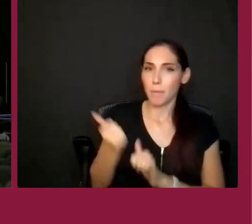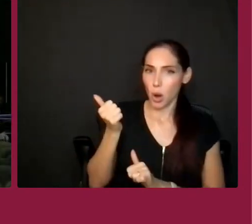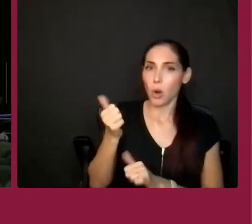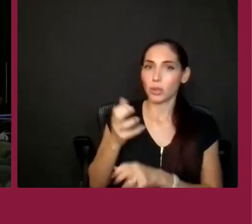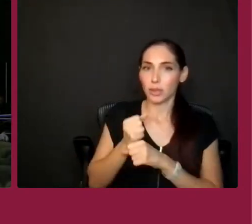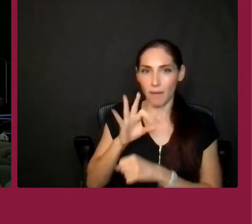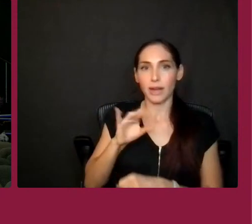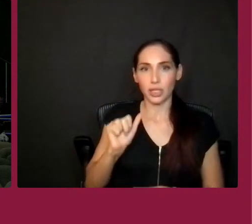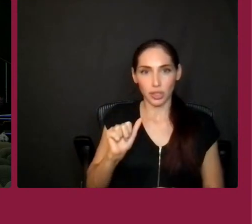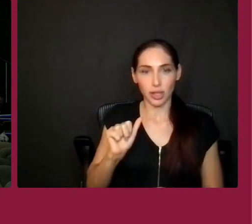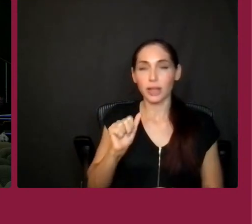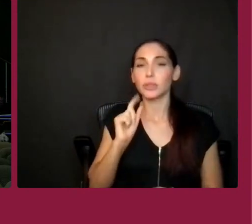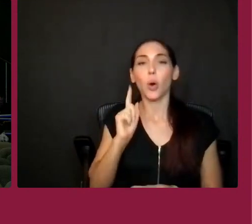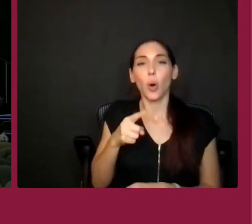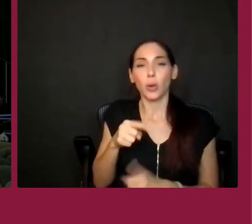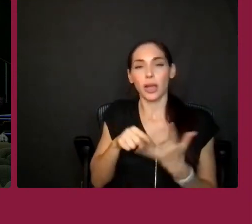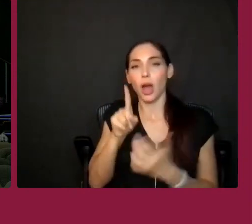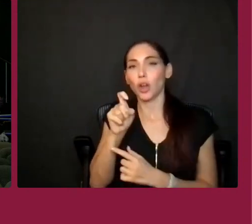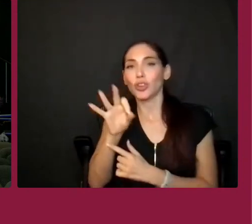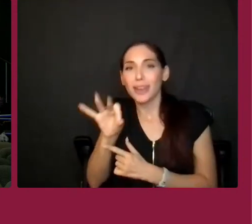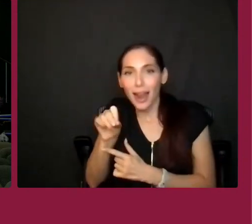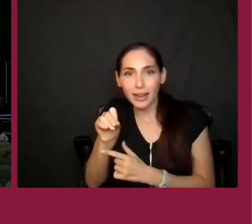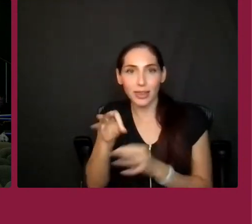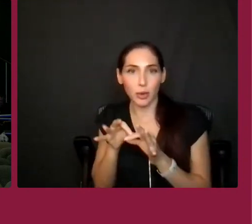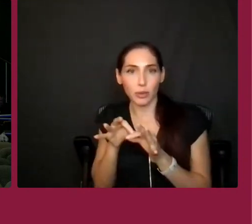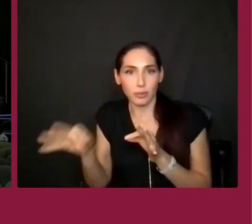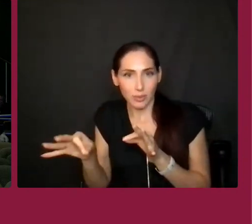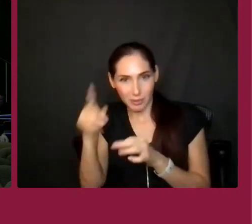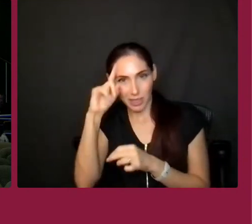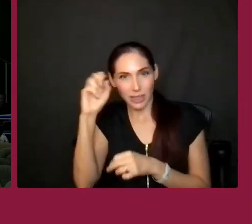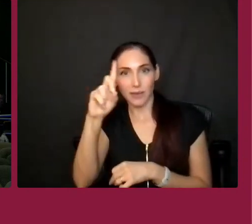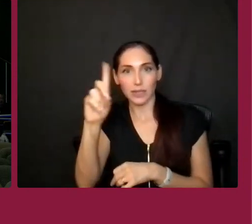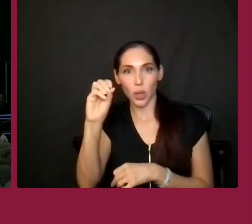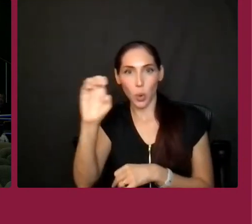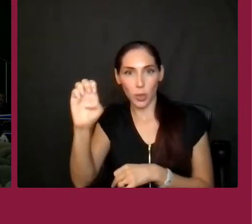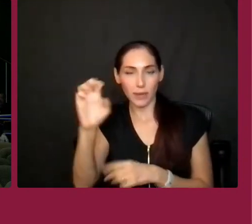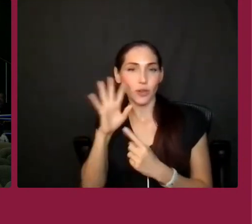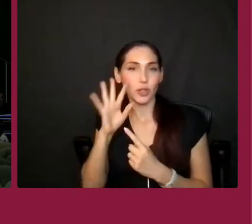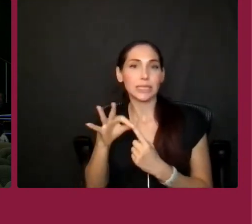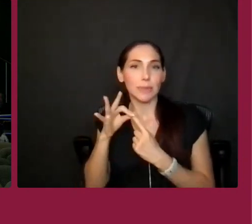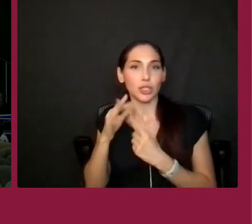It was just these that got pulled by the Department of Ed for special processing and we had no idea why